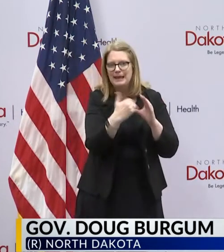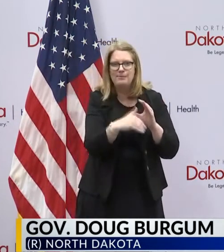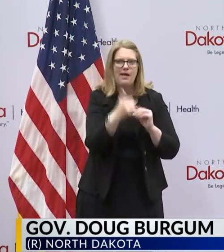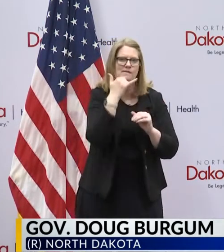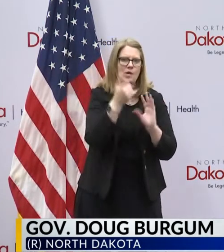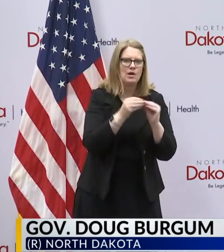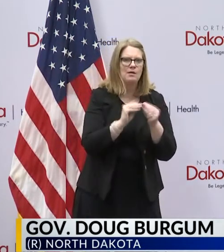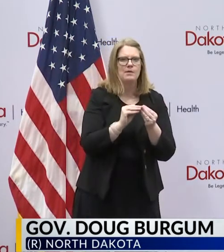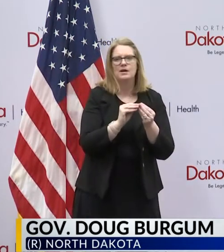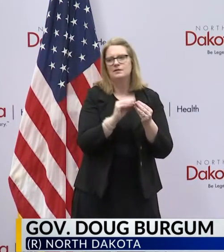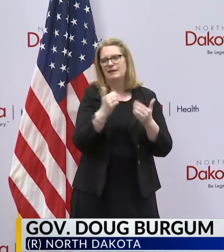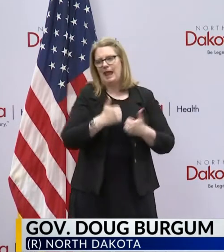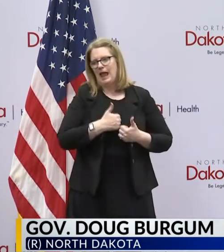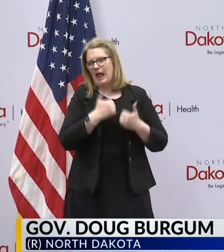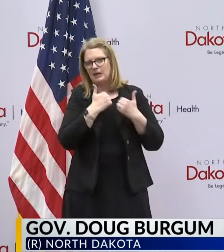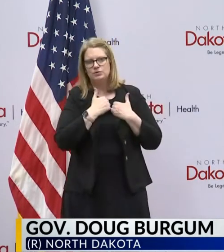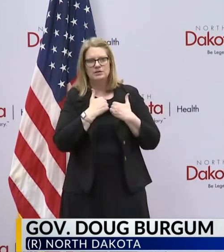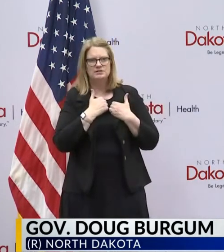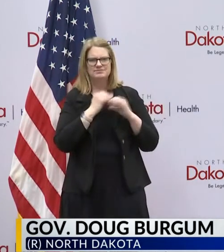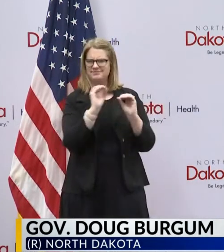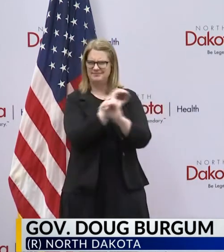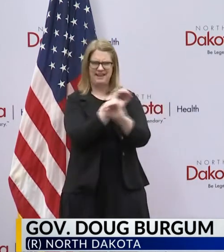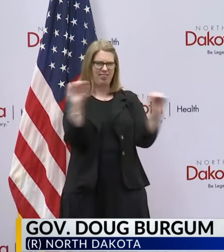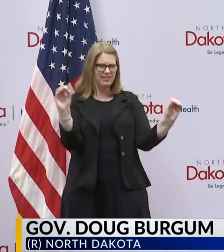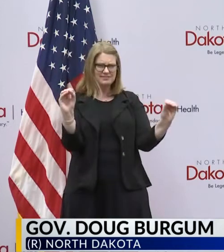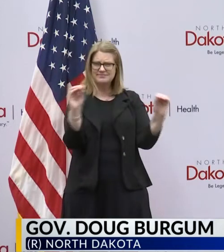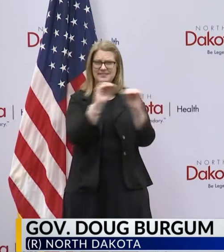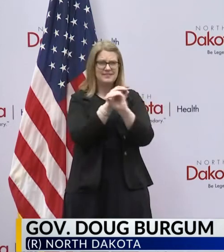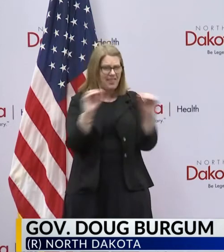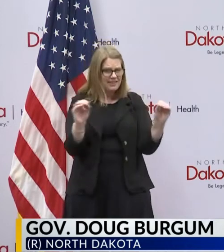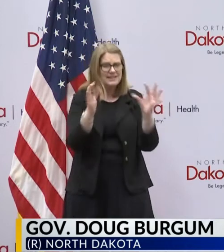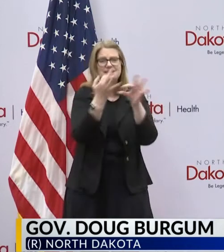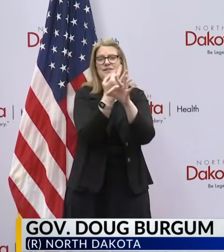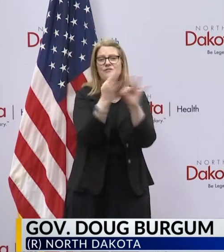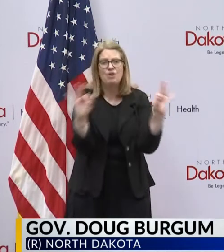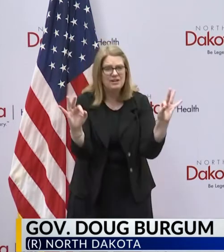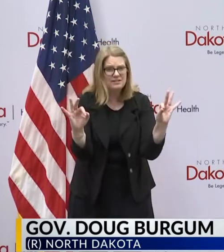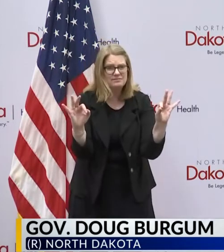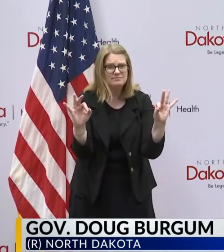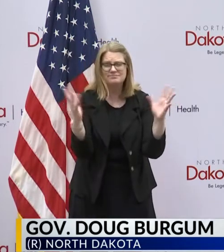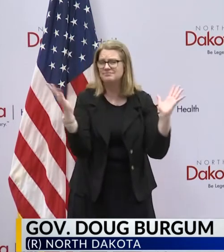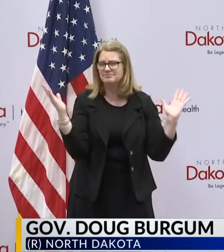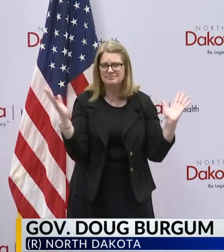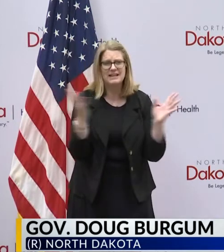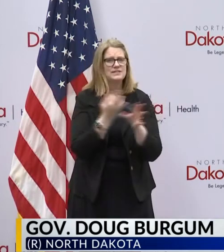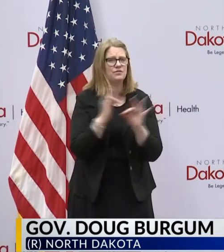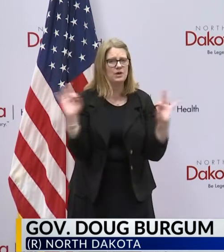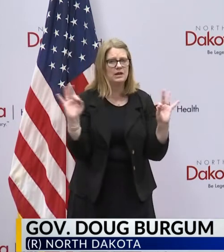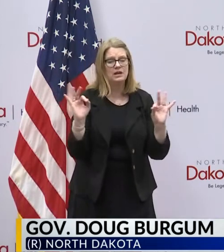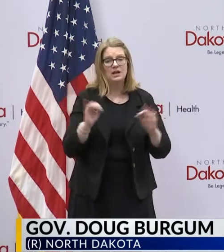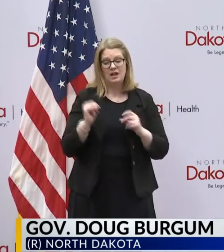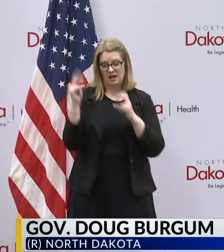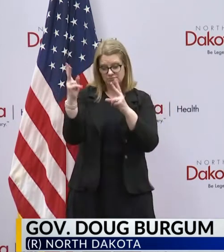OTHER APPS, YOU DON'T HAVE TO PROVIDE YOUR NAME, YOUR EMAIL, YOUR PHONE NUMBER, YOUR ADDRESS, THIS IS A FREE APP TO YOU, THE